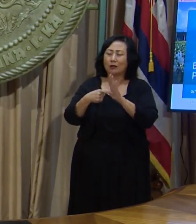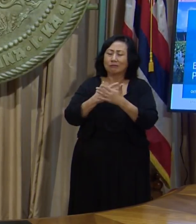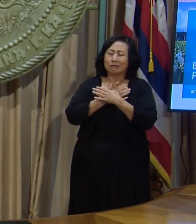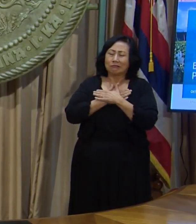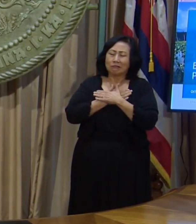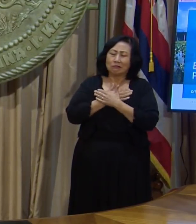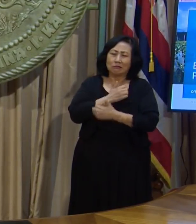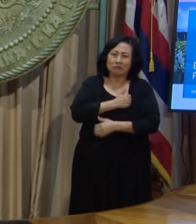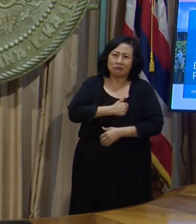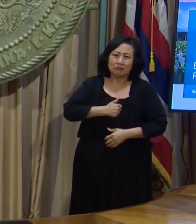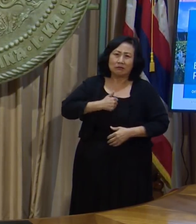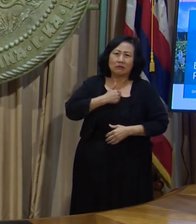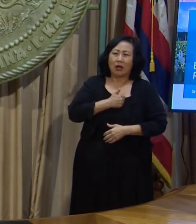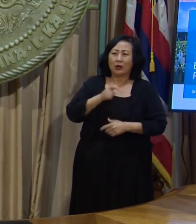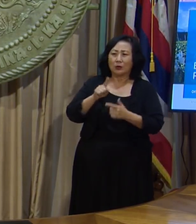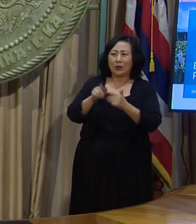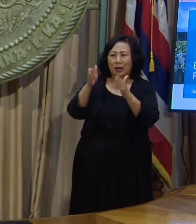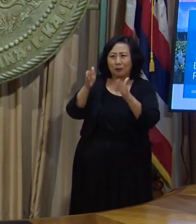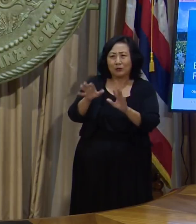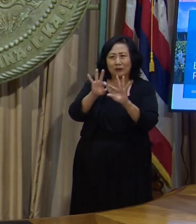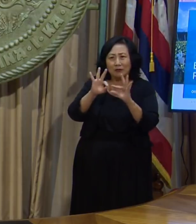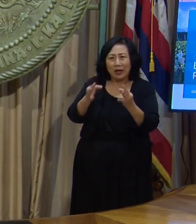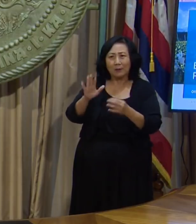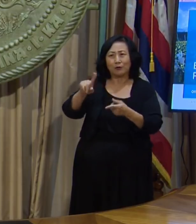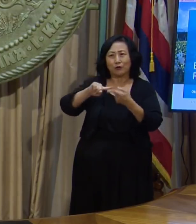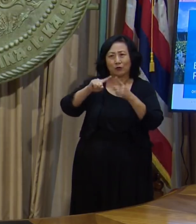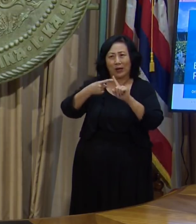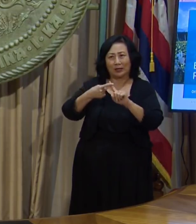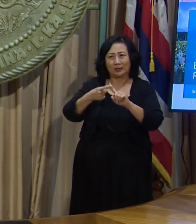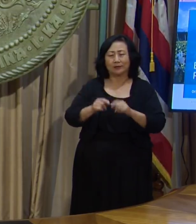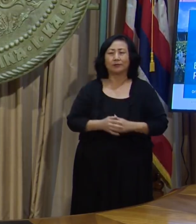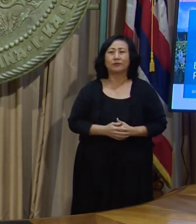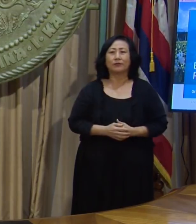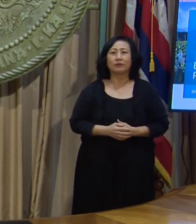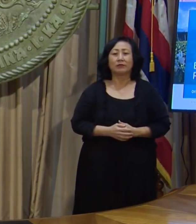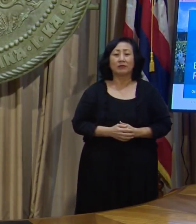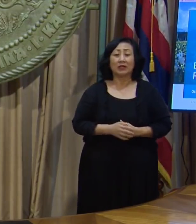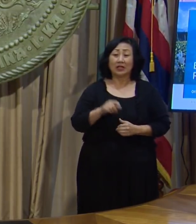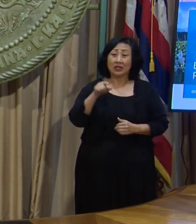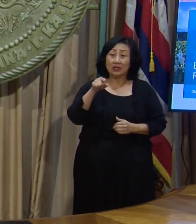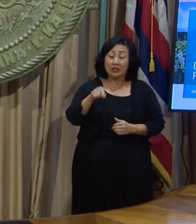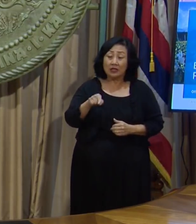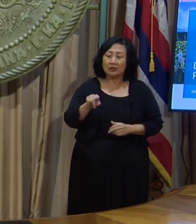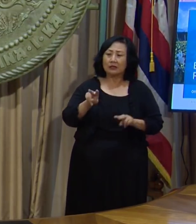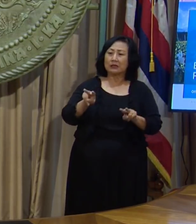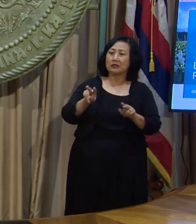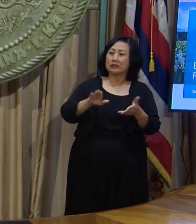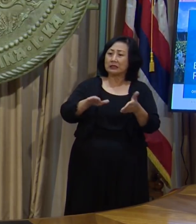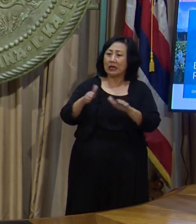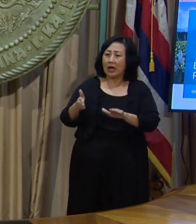THIS WAS A VISITOR TO OUR ISLANDS, AND I WANT TO EXPRESS OUR HEARTFELT CONDOLENCES TO THE FAMILY AND FRIENDS OF THE